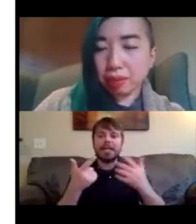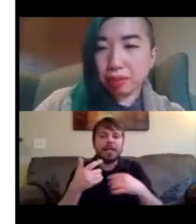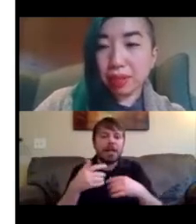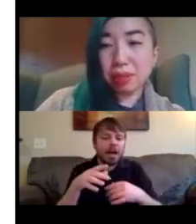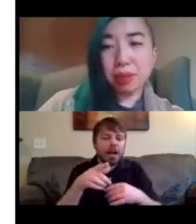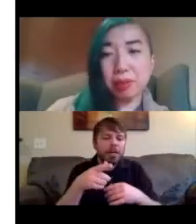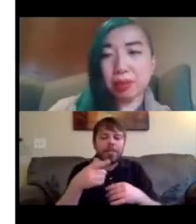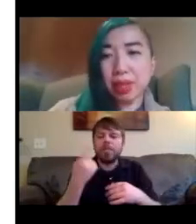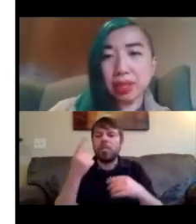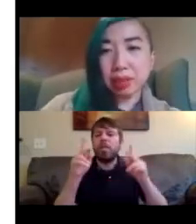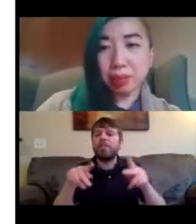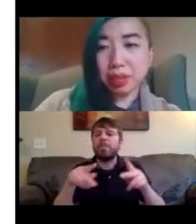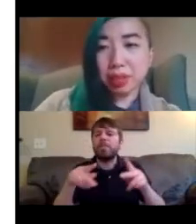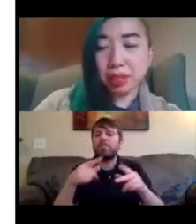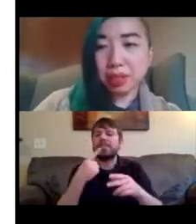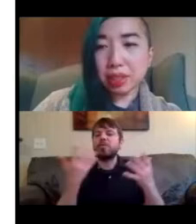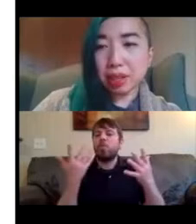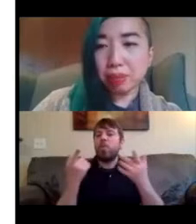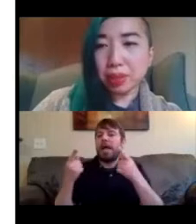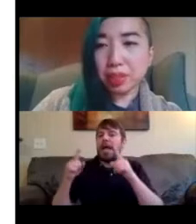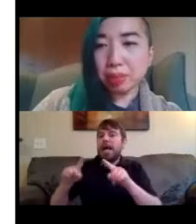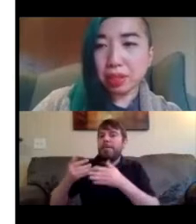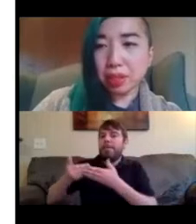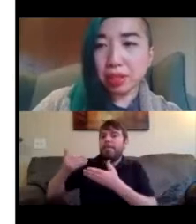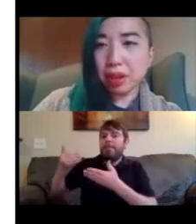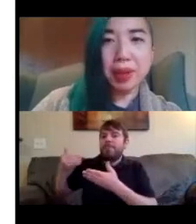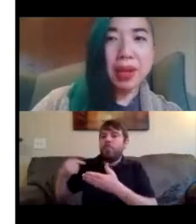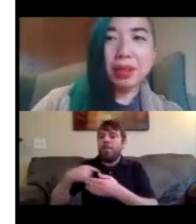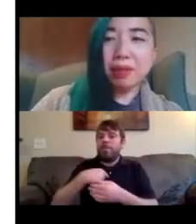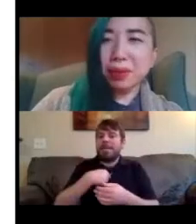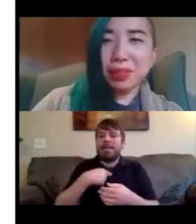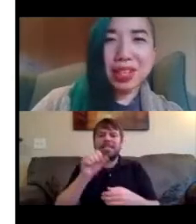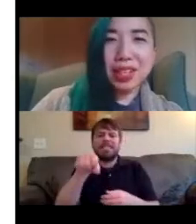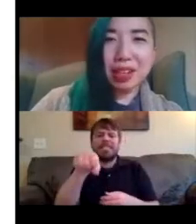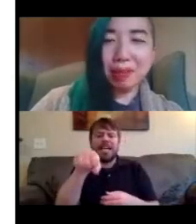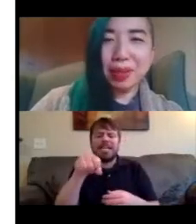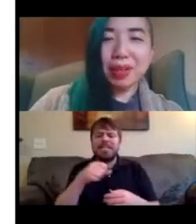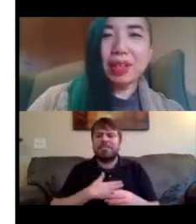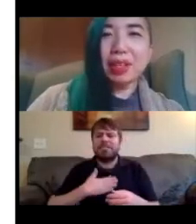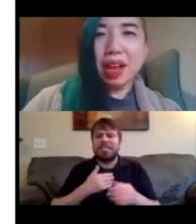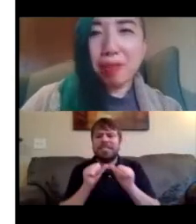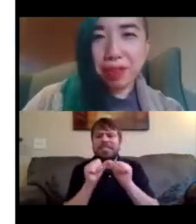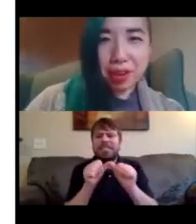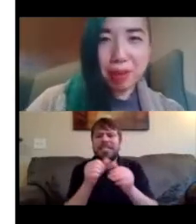That's beautiful. Yes, and please keep sharing. The unfortunate thing I haven't figured out about